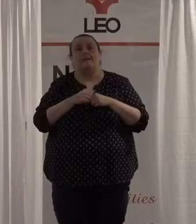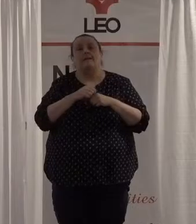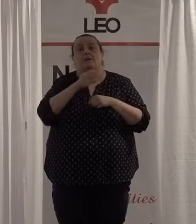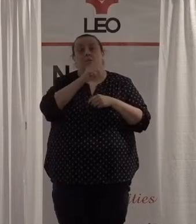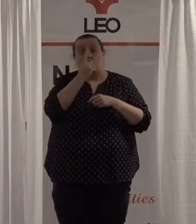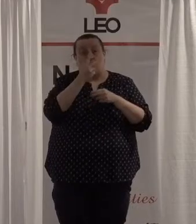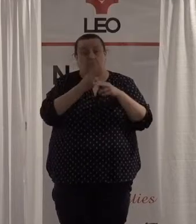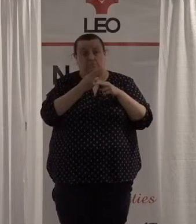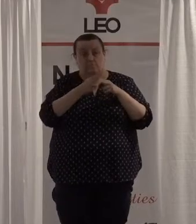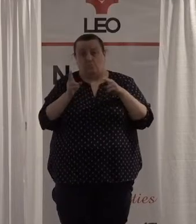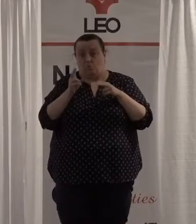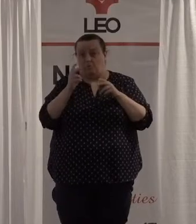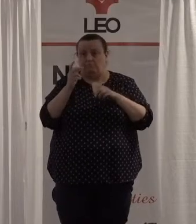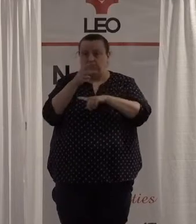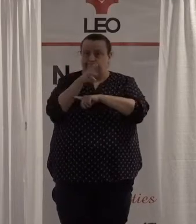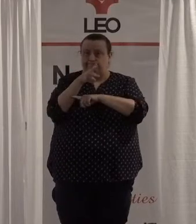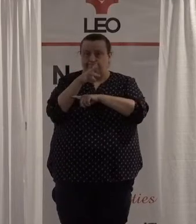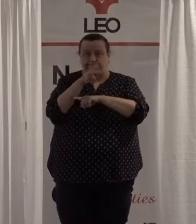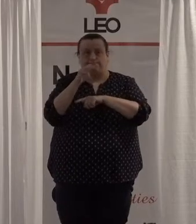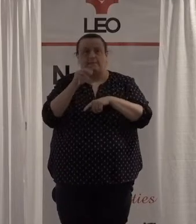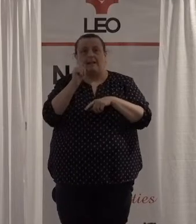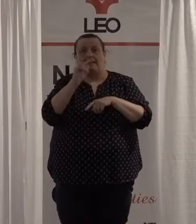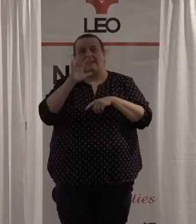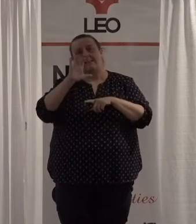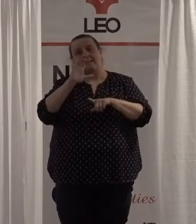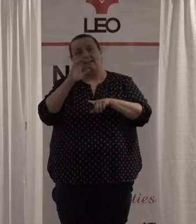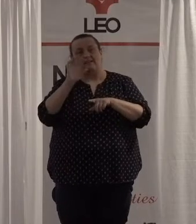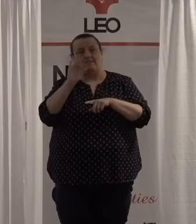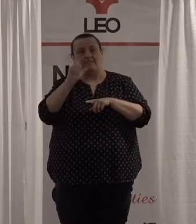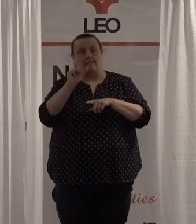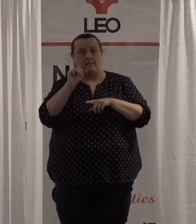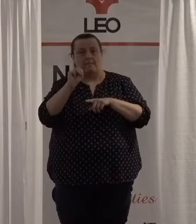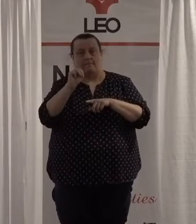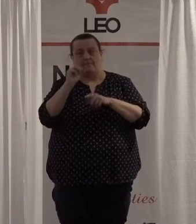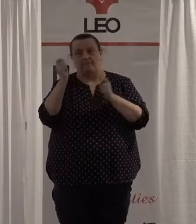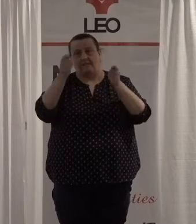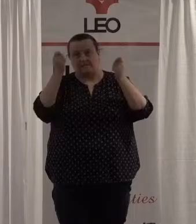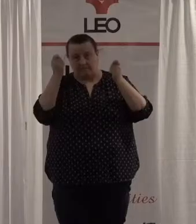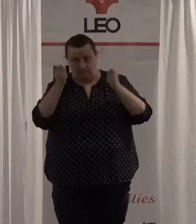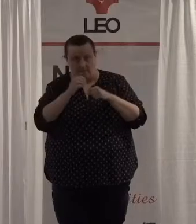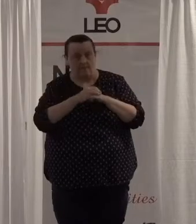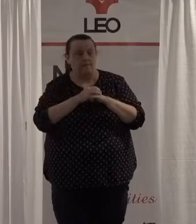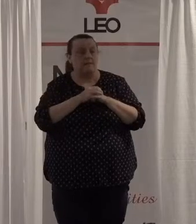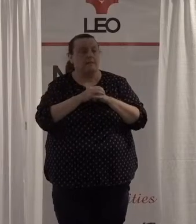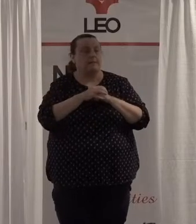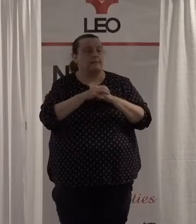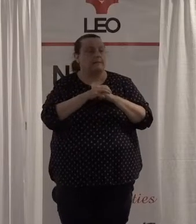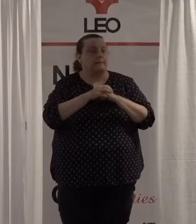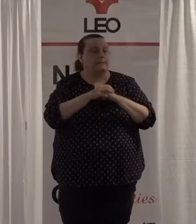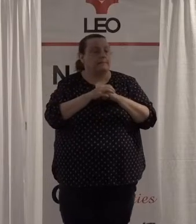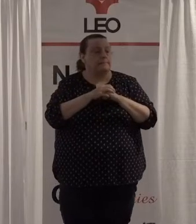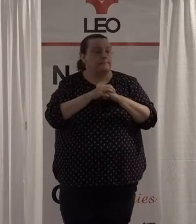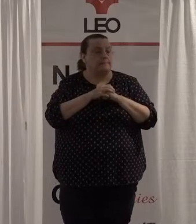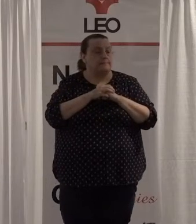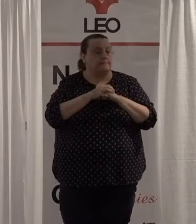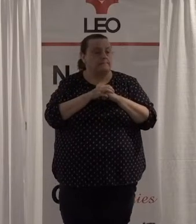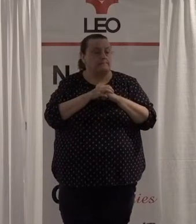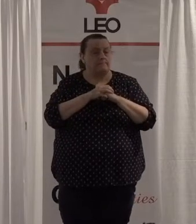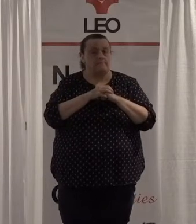AT THE ATLANTIC FILM FESTIVAL FINN FOR SHORT. ALEX WAS A PASSIONATE ADVOCATE